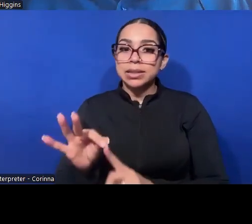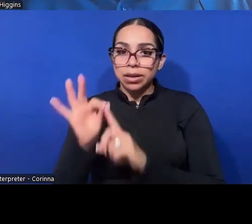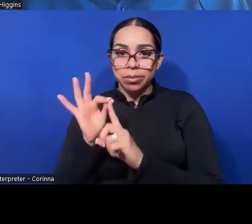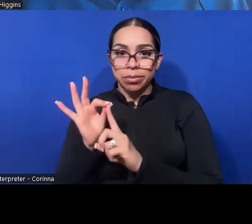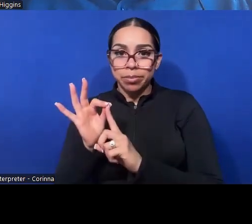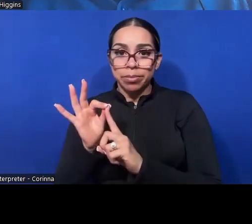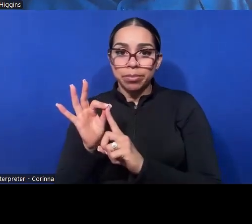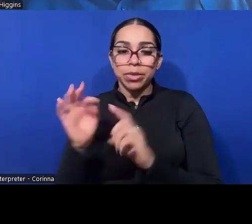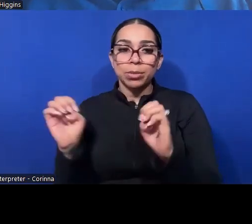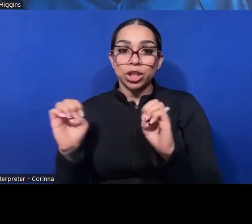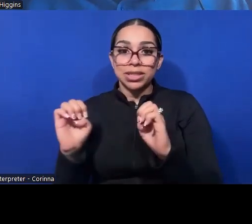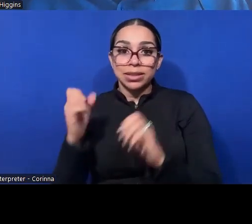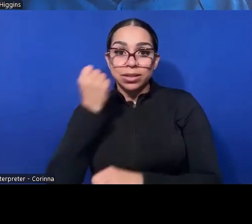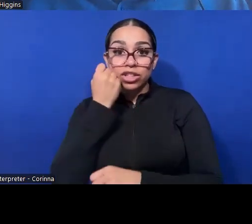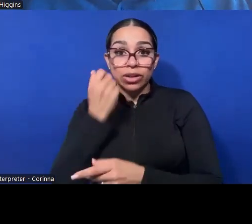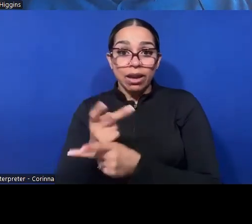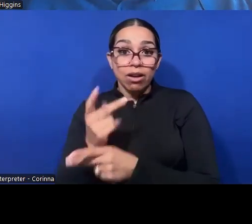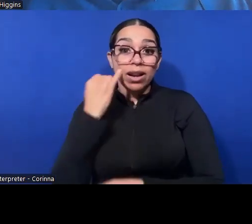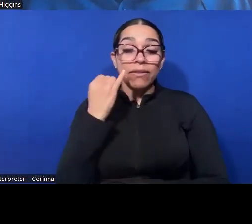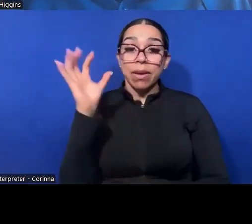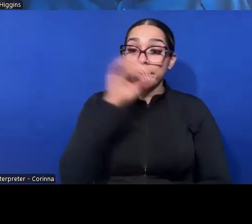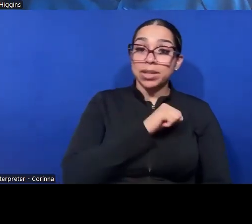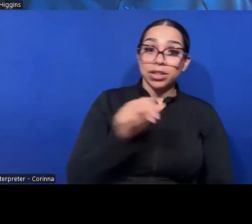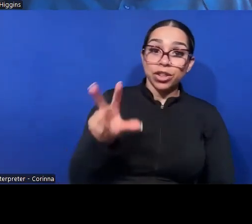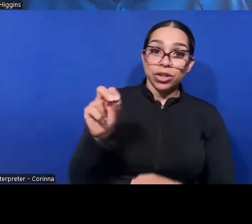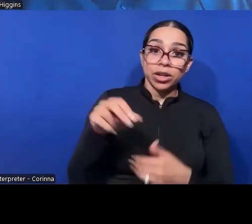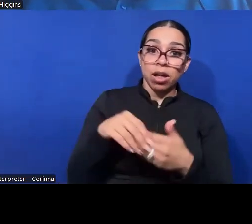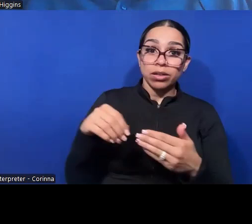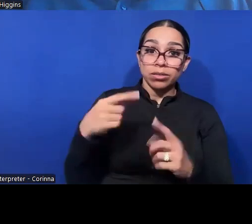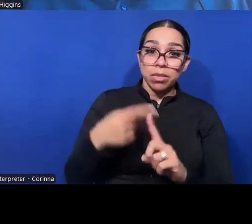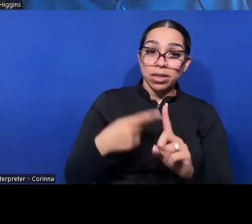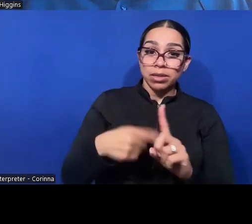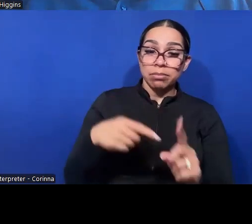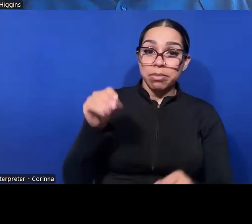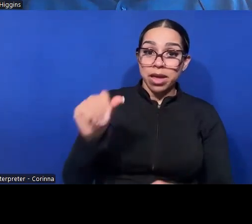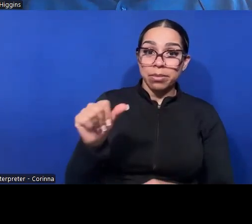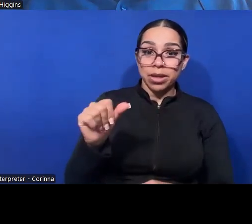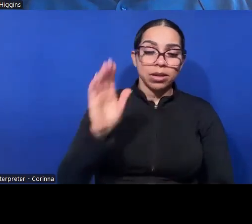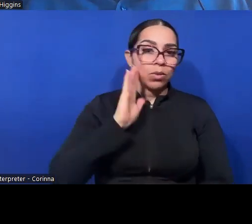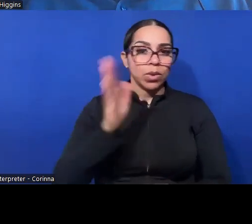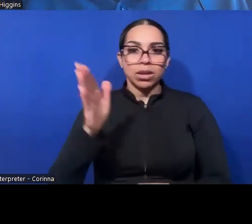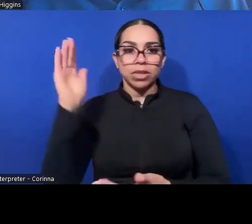emergency dental care if they miss a premium payment, they will be reduced to just emergency coverage.